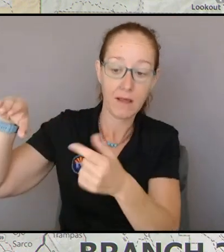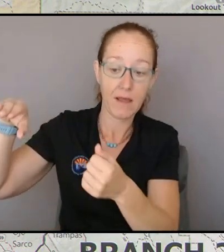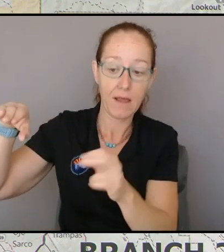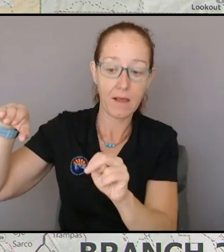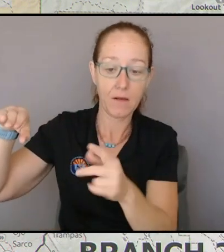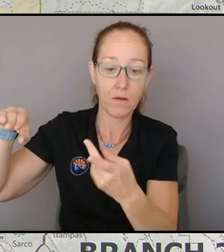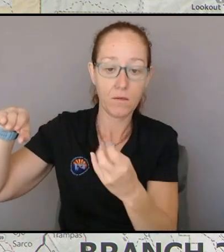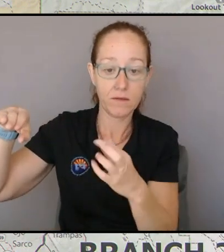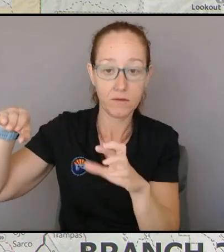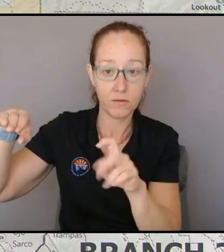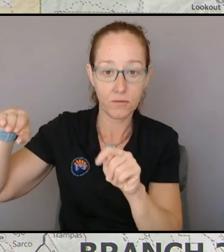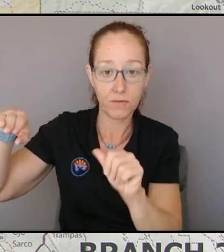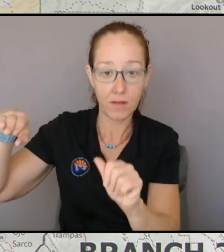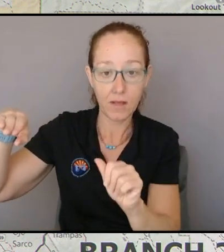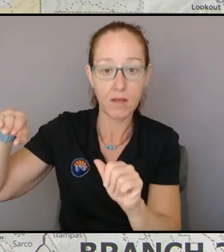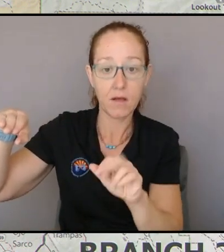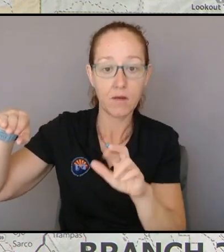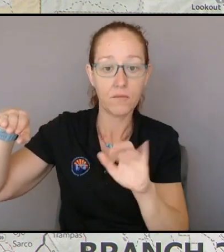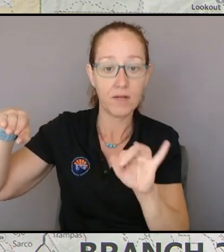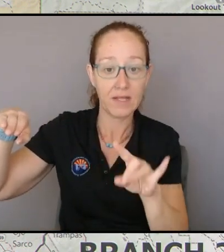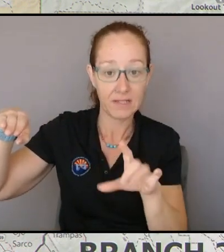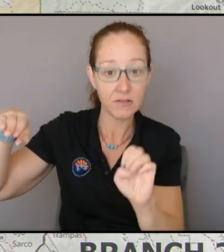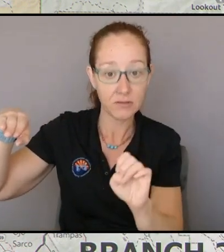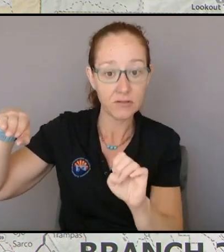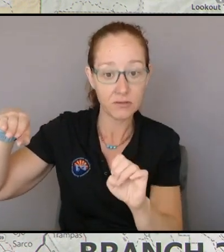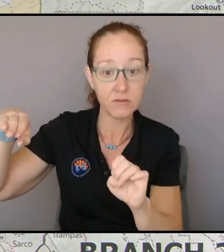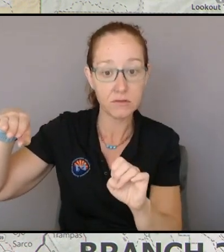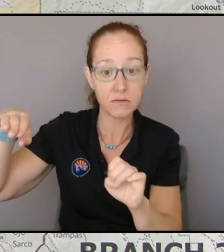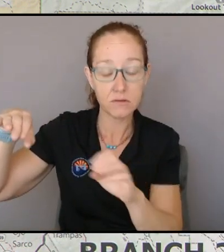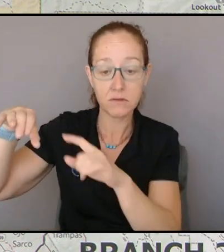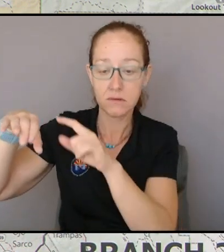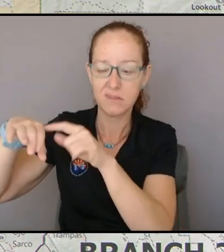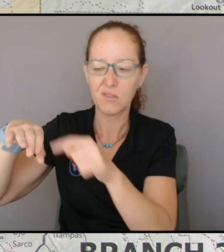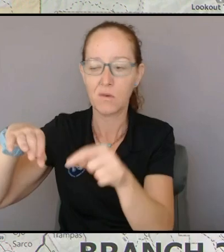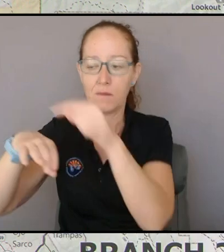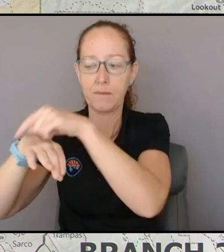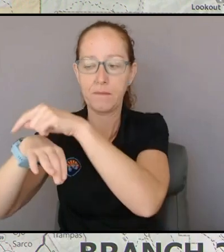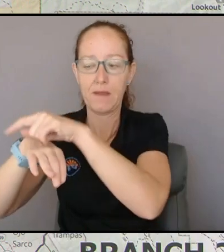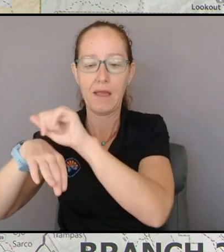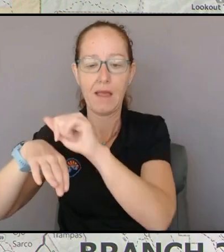the the northeast of the Highway 518 and to the best of